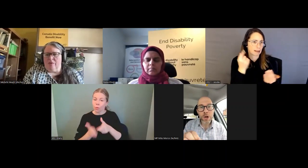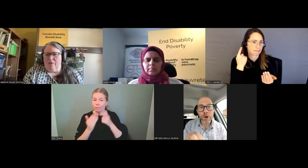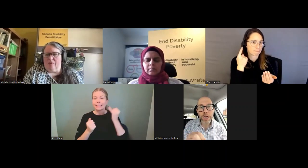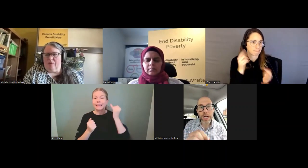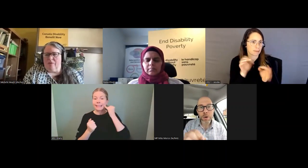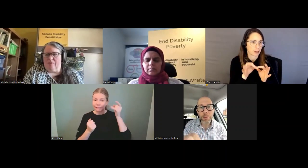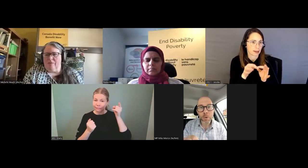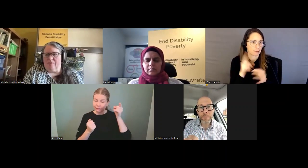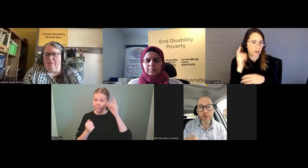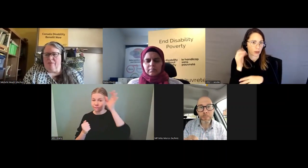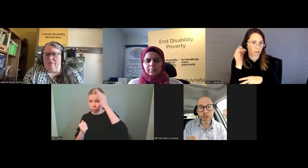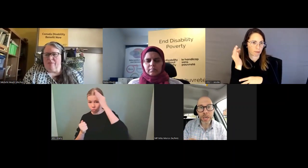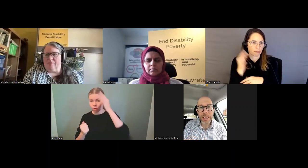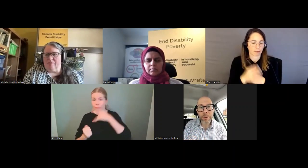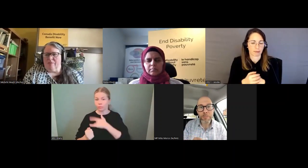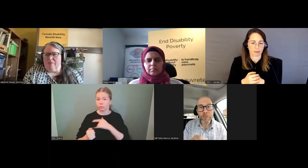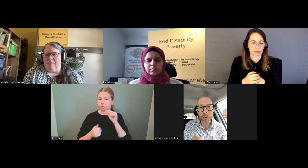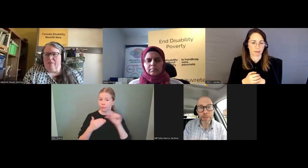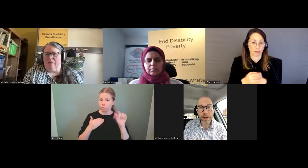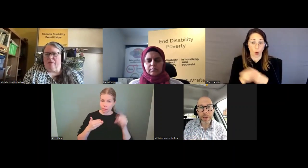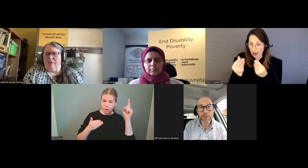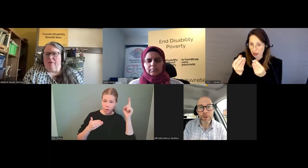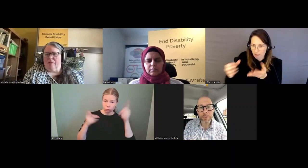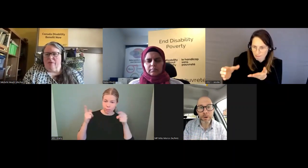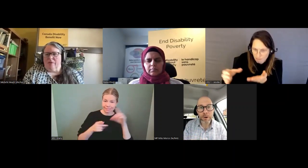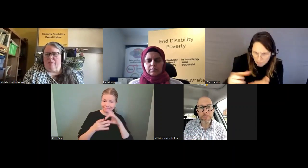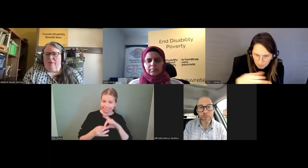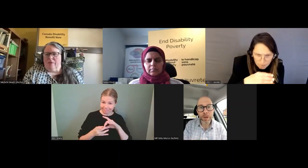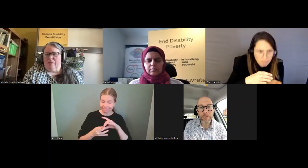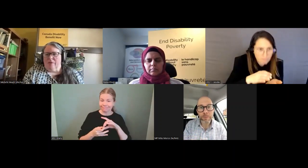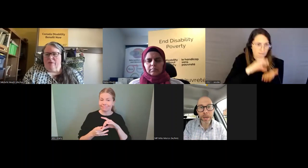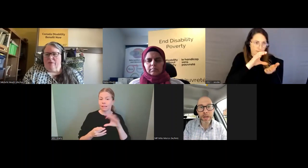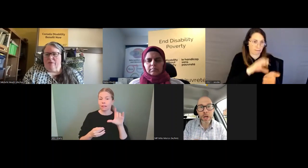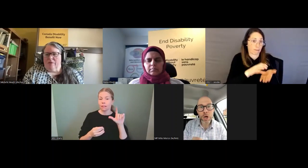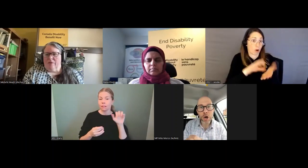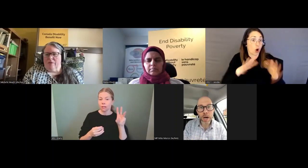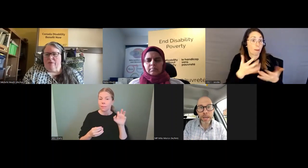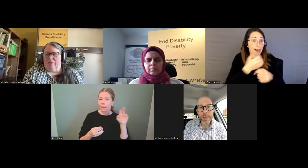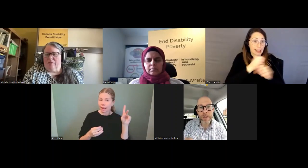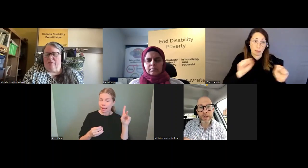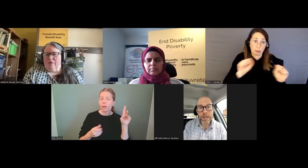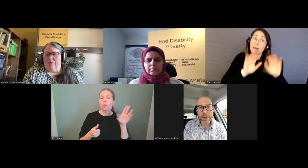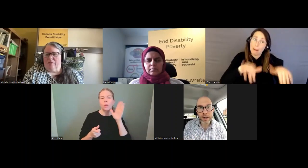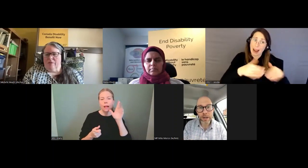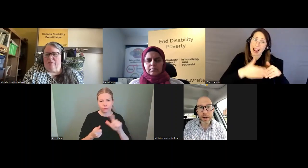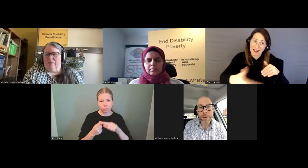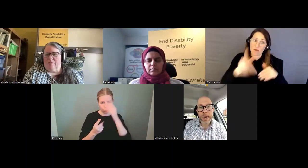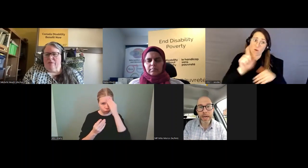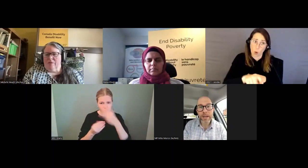YOU'RE GOING TO HEAR FROM THE GOVERNMENT NOT TO HAVE ANY CLAWBACKS.